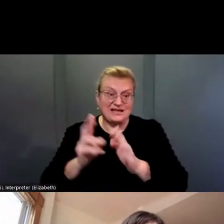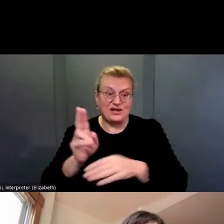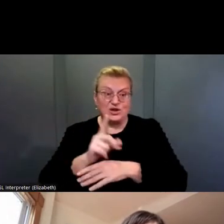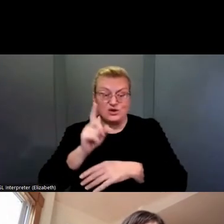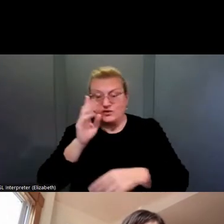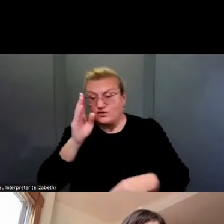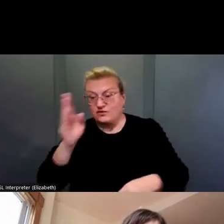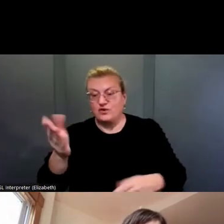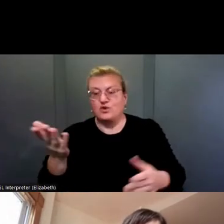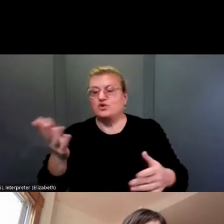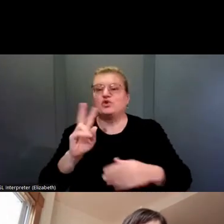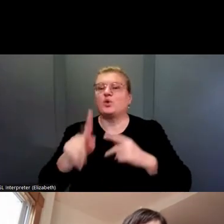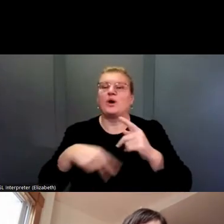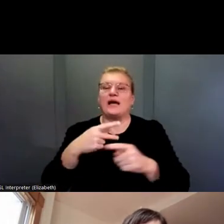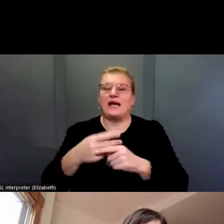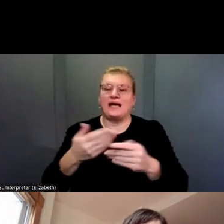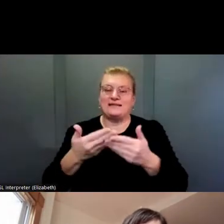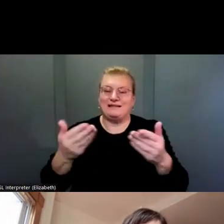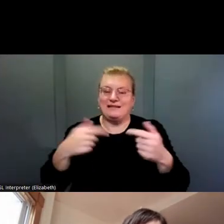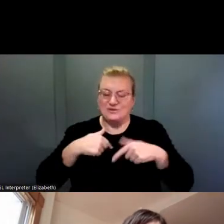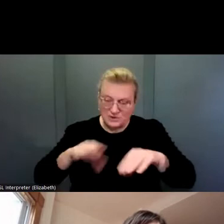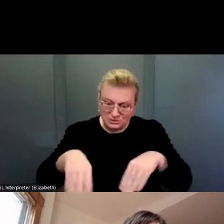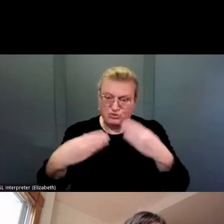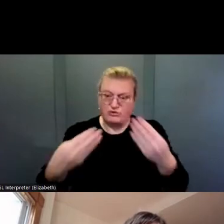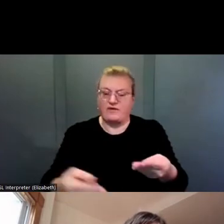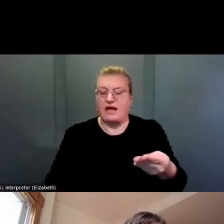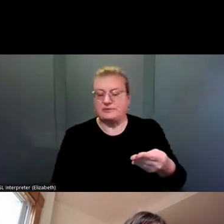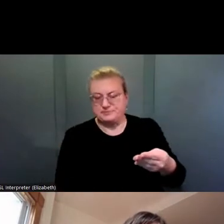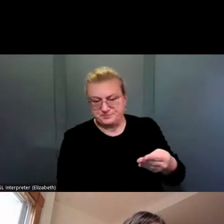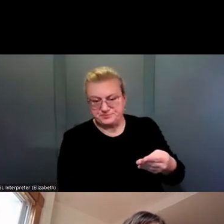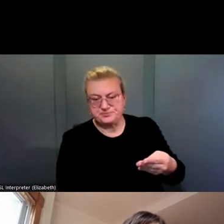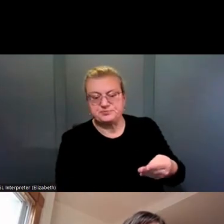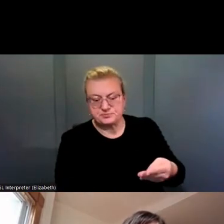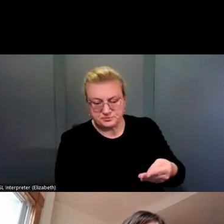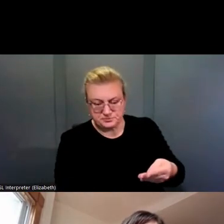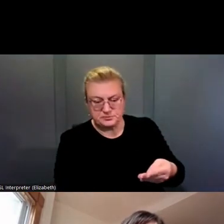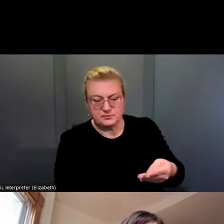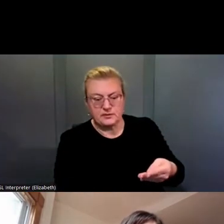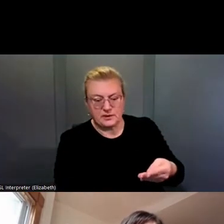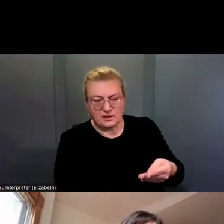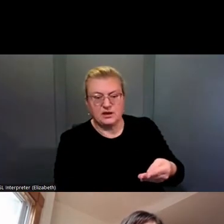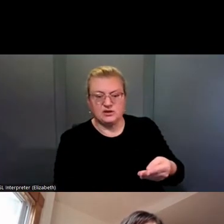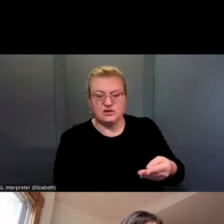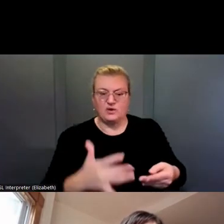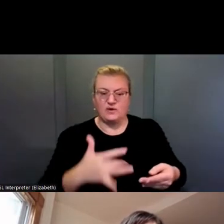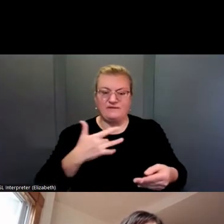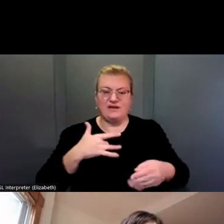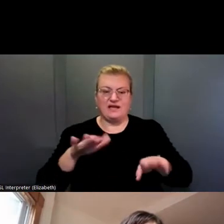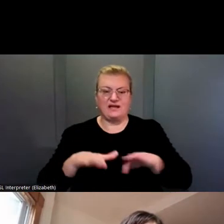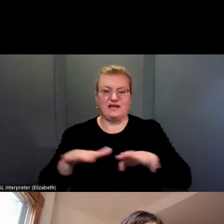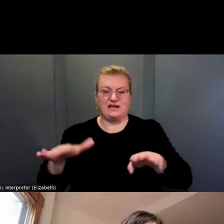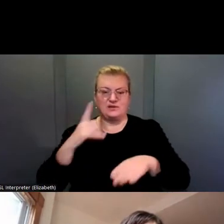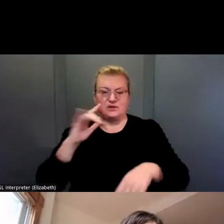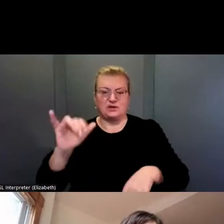What kinds of things can we provide? So part of it is getting the lay of the land that way.